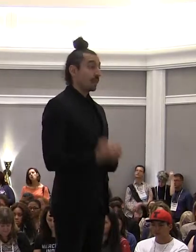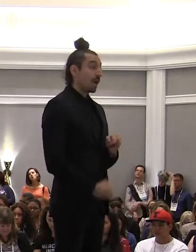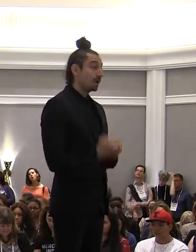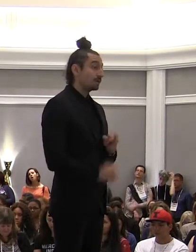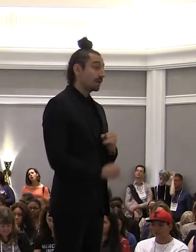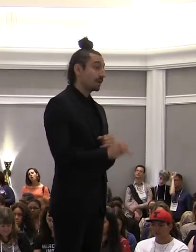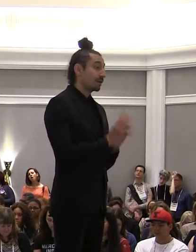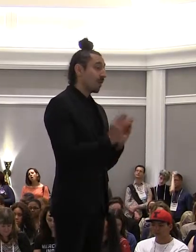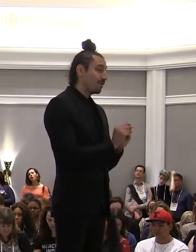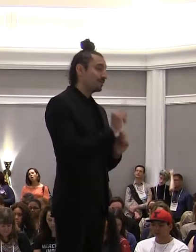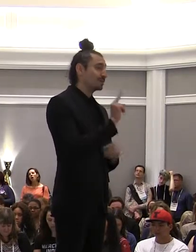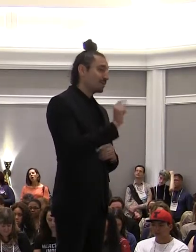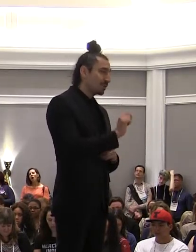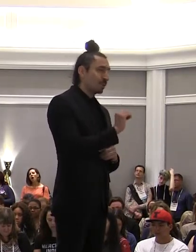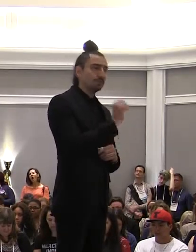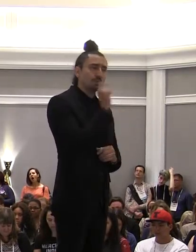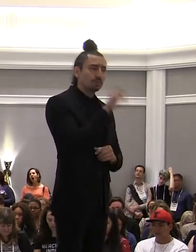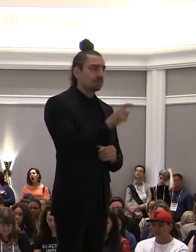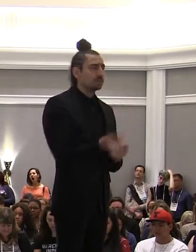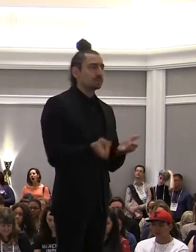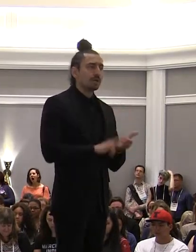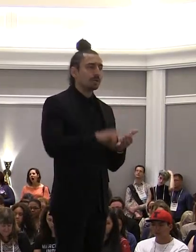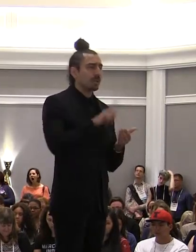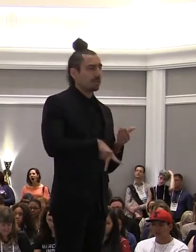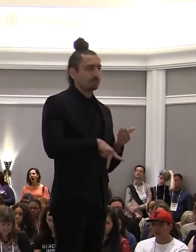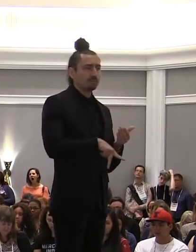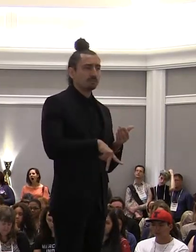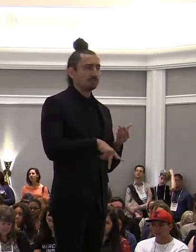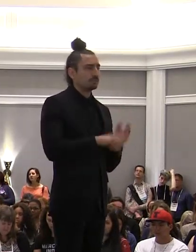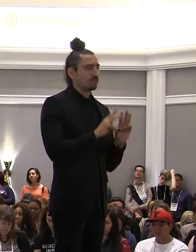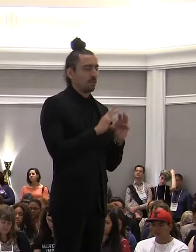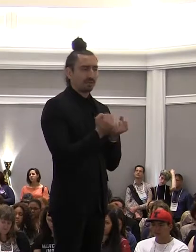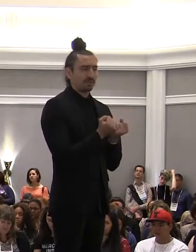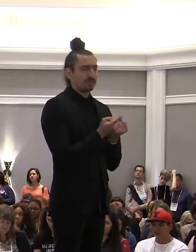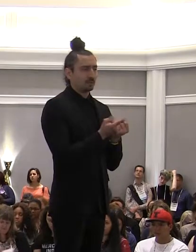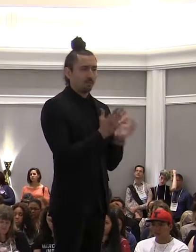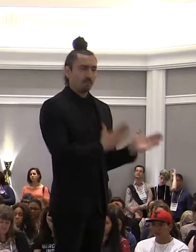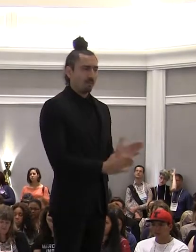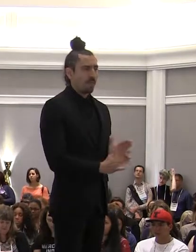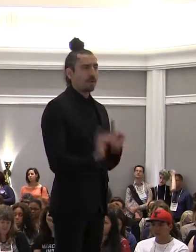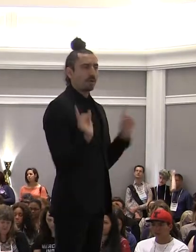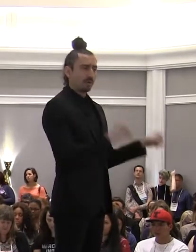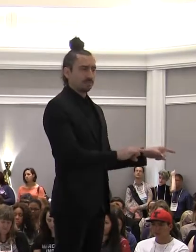You don't have to sign up for sessions you're planning on attending, unless that session has a capacity limit